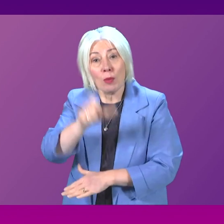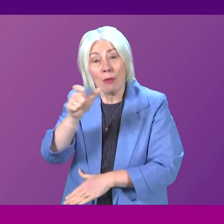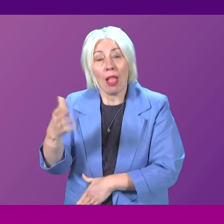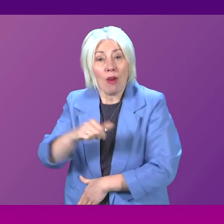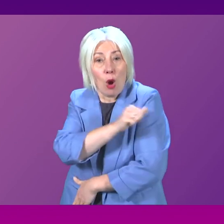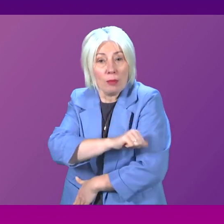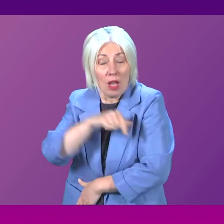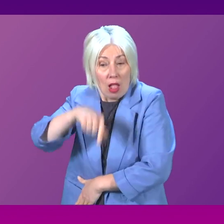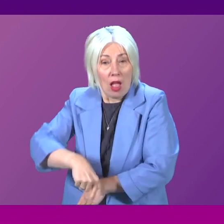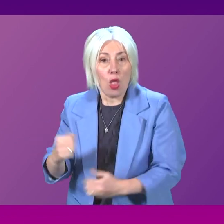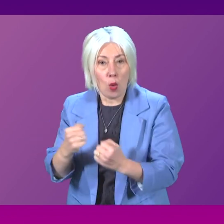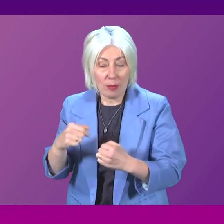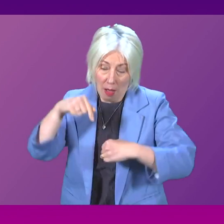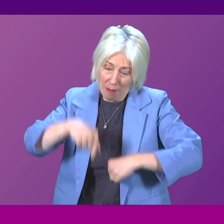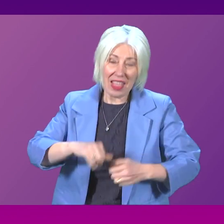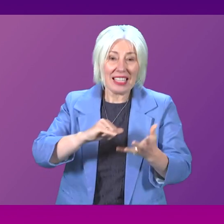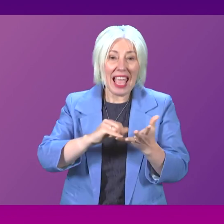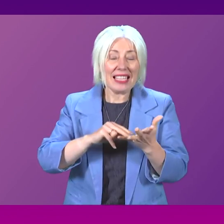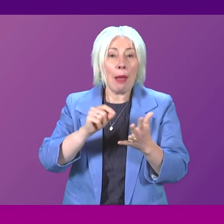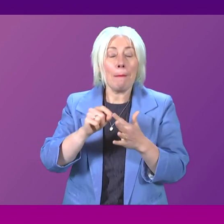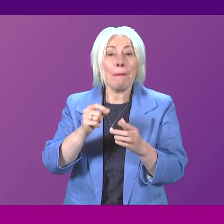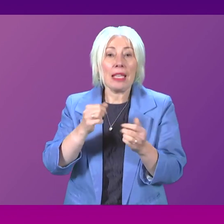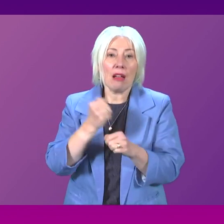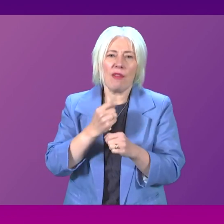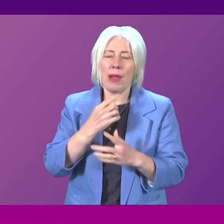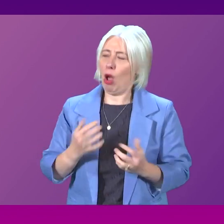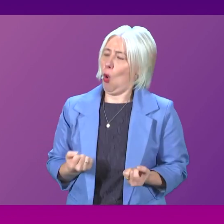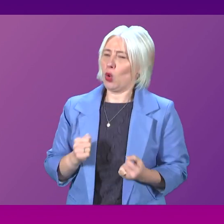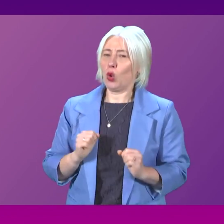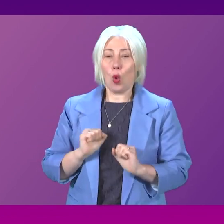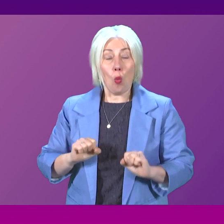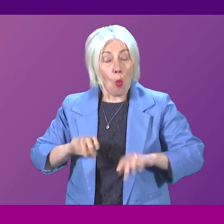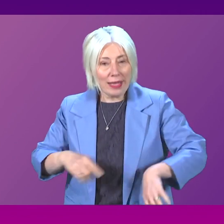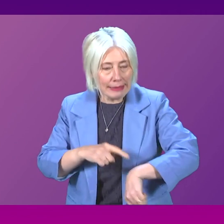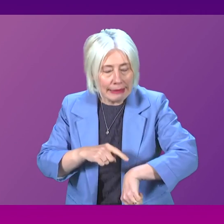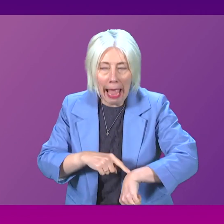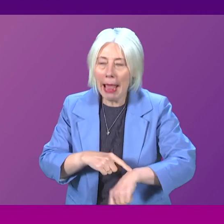The Scottish National Party Government is wasting precious time, money and resources